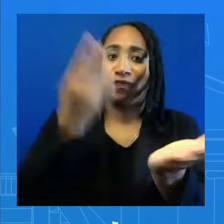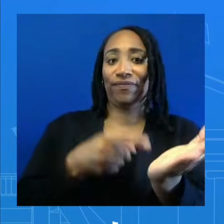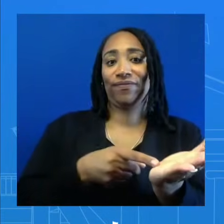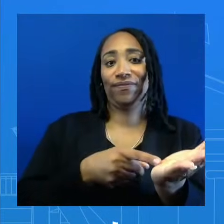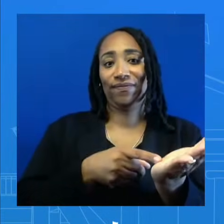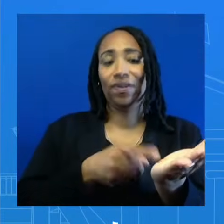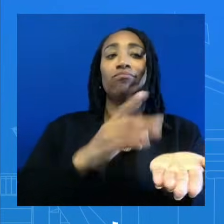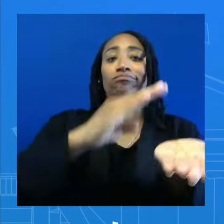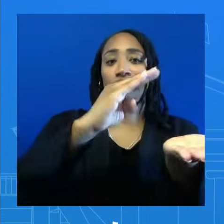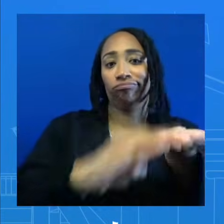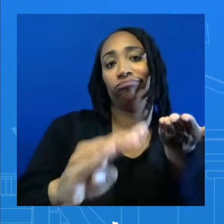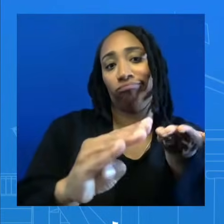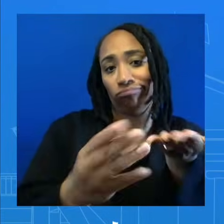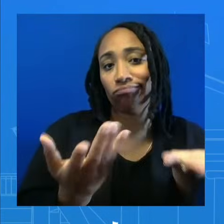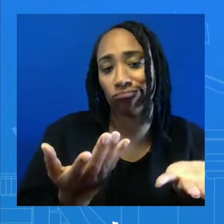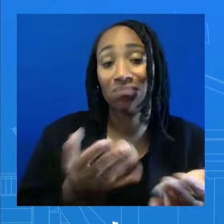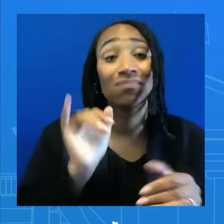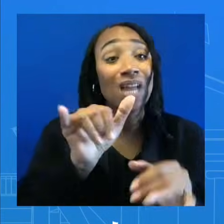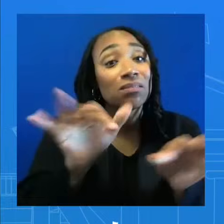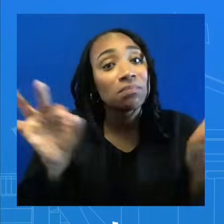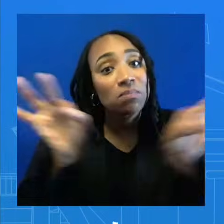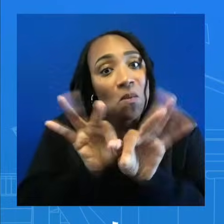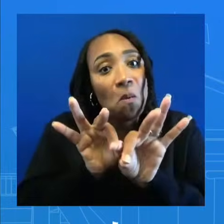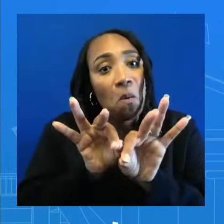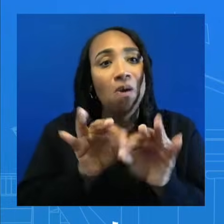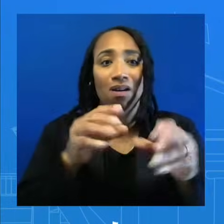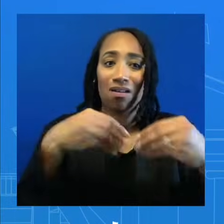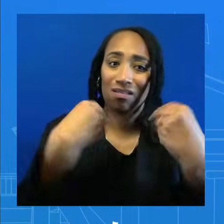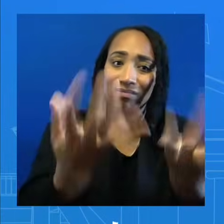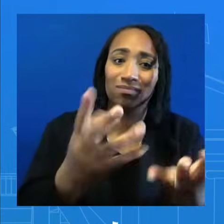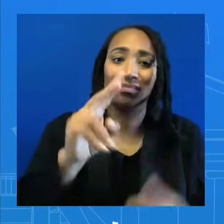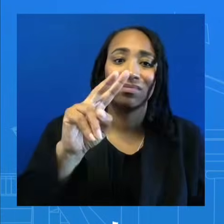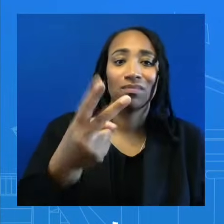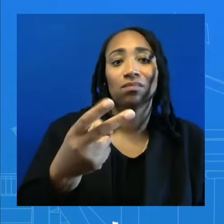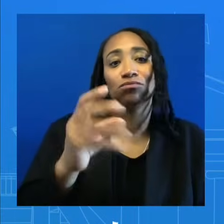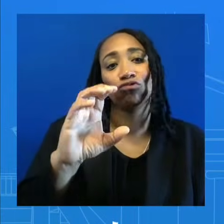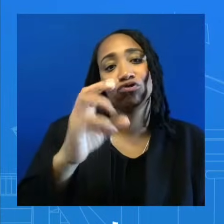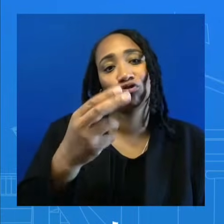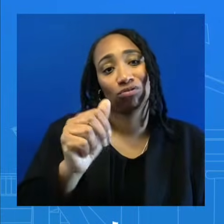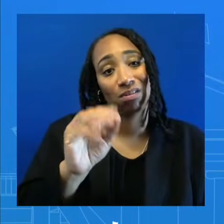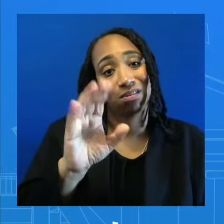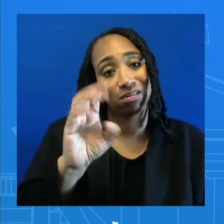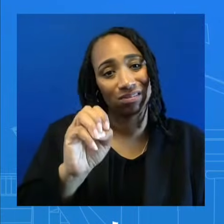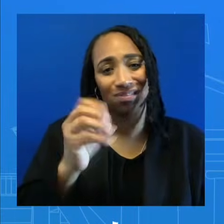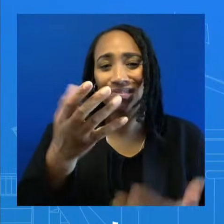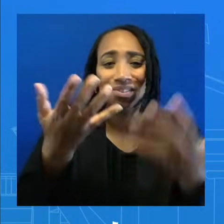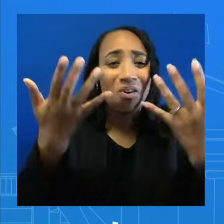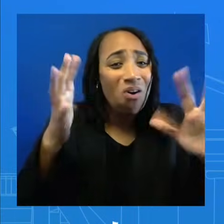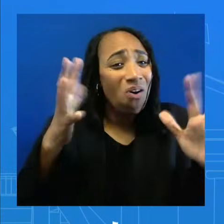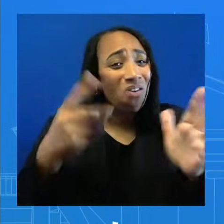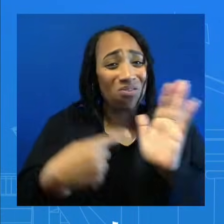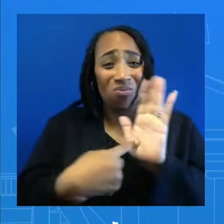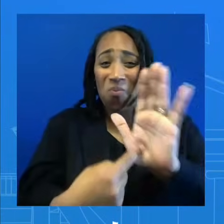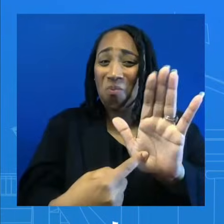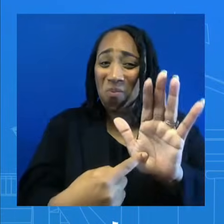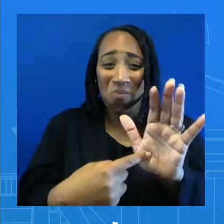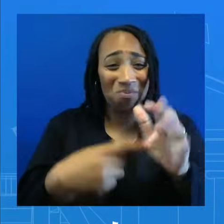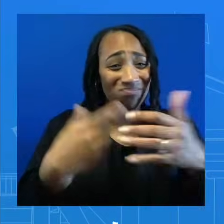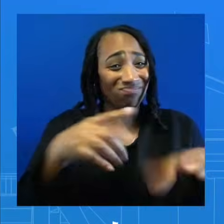because what these individuals have been able to do. Go ahead, Annie. The Press: Thanks, Karine. On the pardons today,